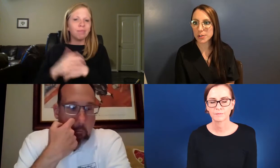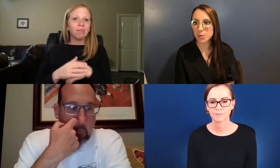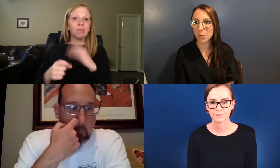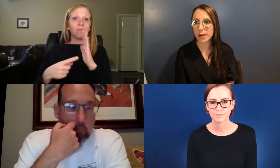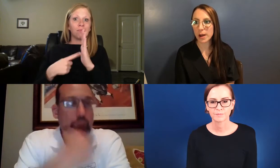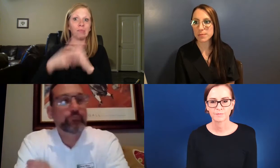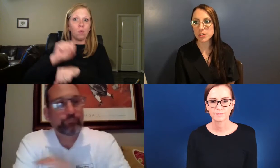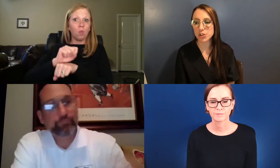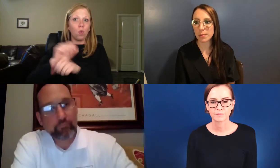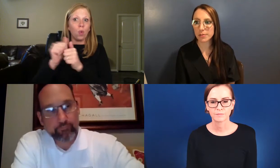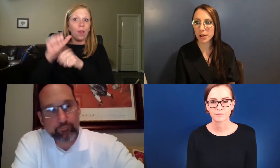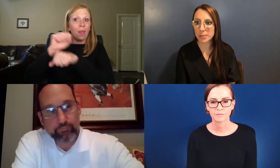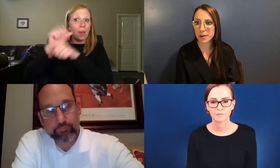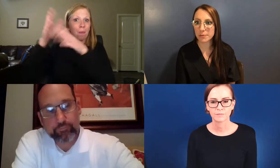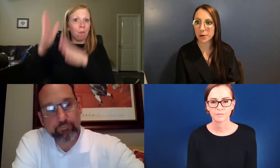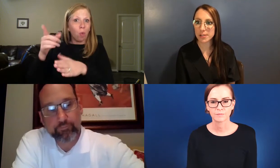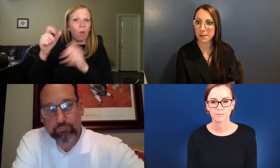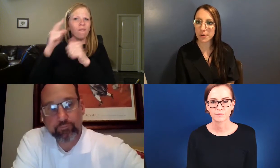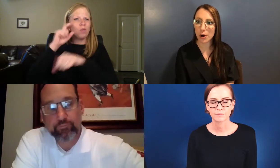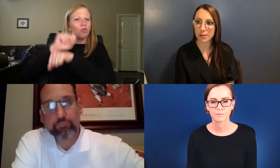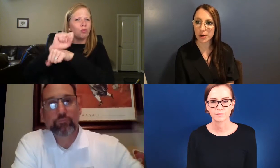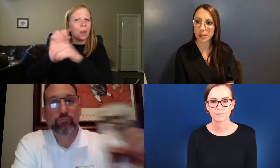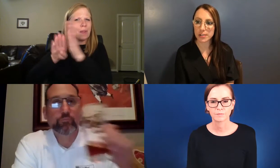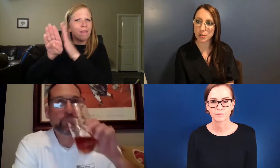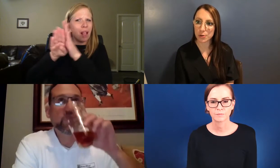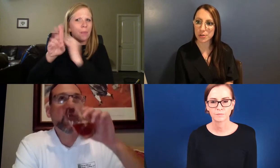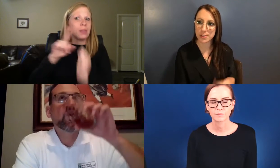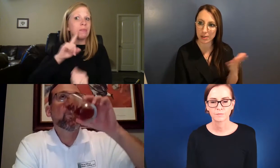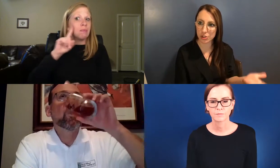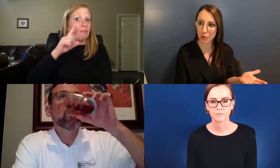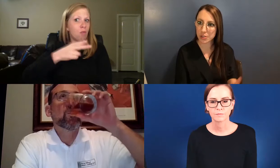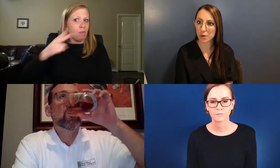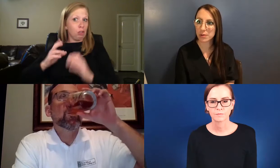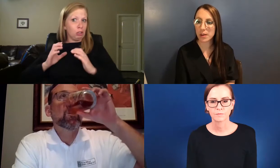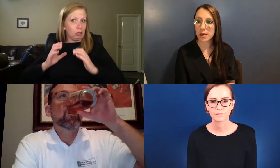when it comes to job development for deaf and hard of hearing consumers that she works with.